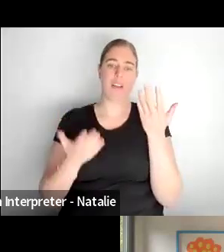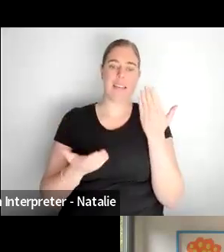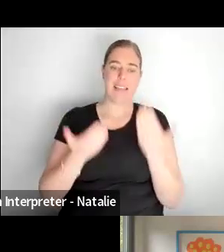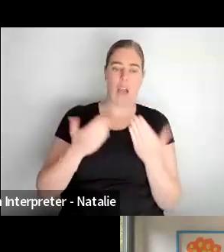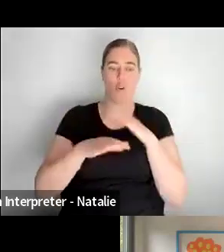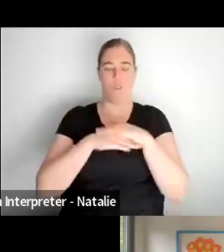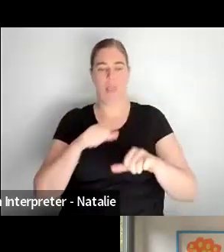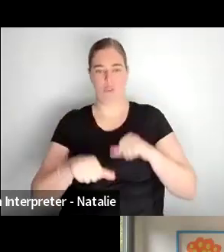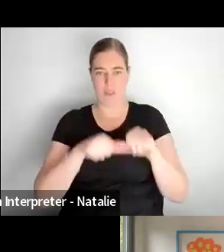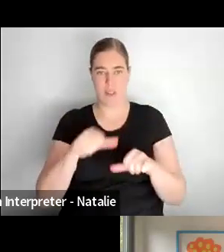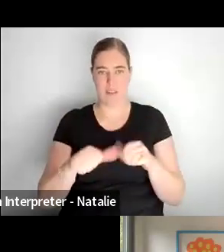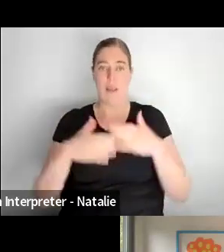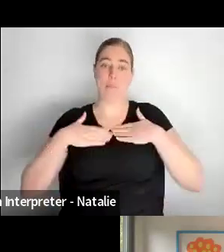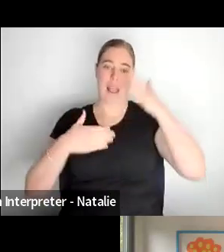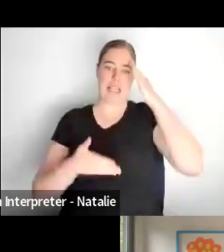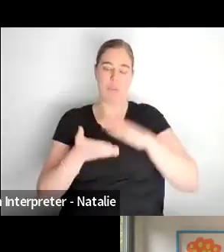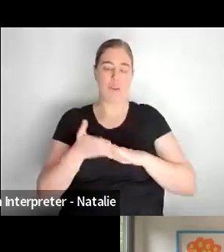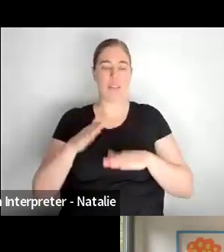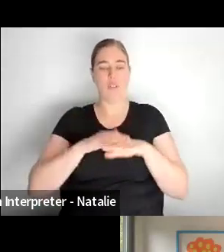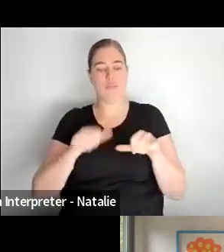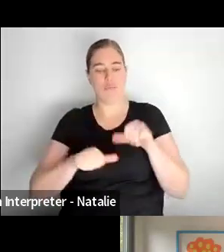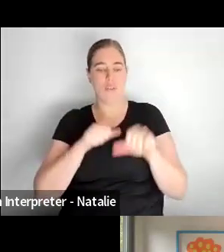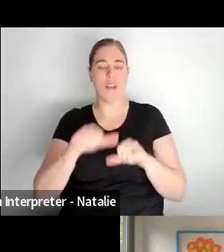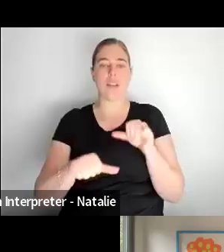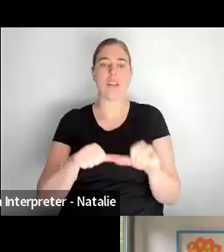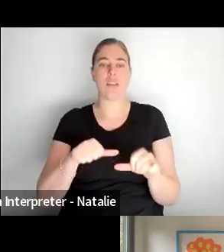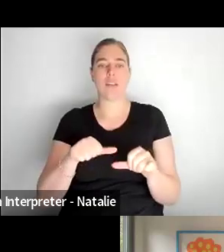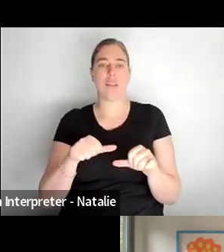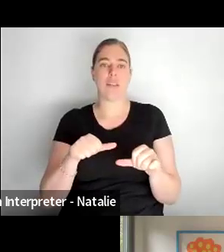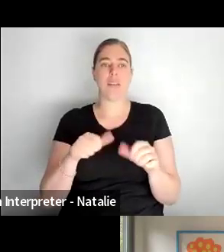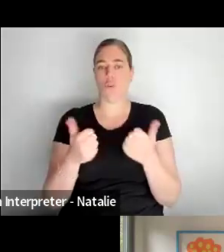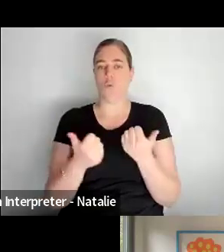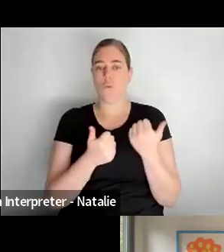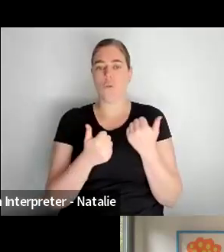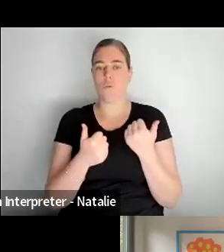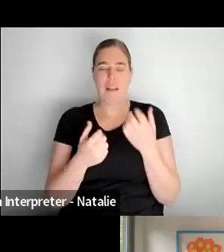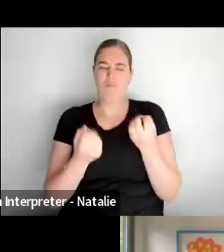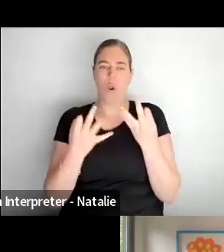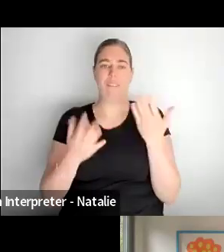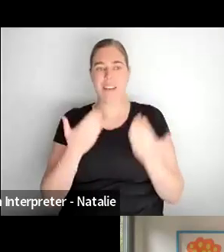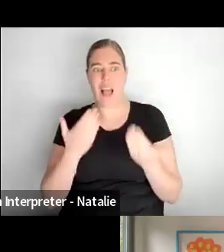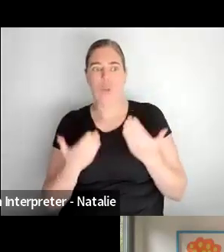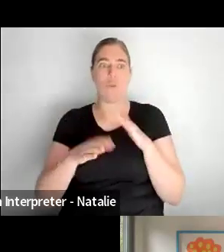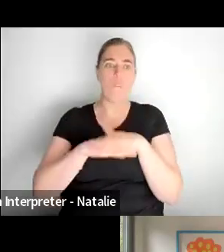personal experience and just the whole process as a whole. Any doubts I have around applications or